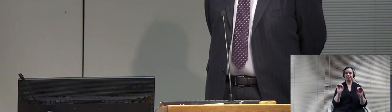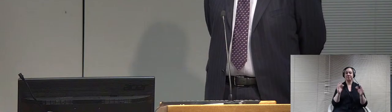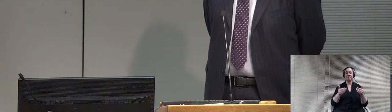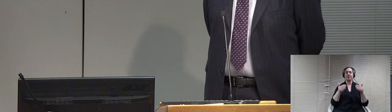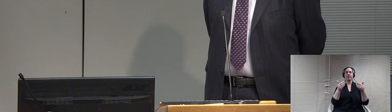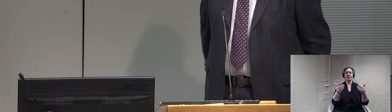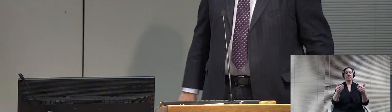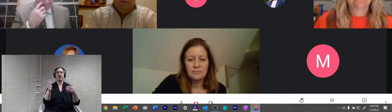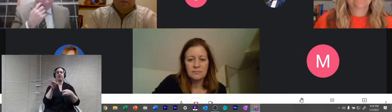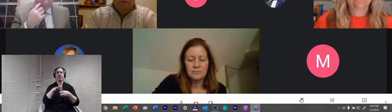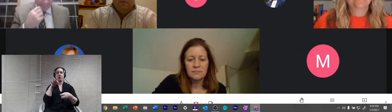Favor